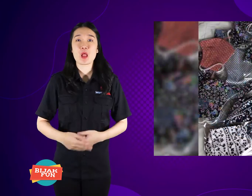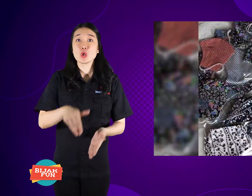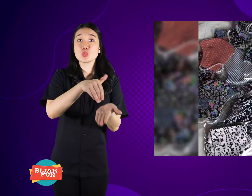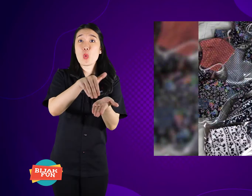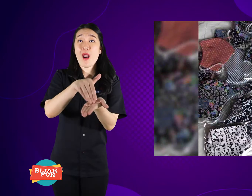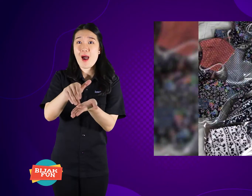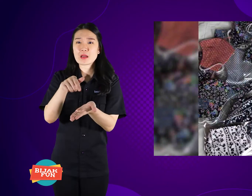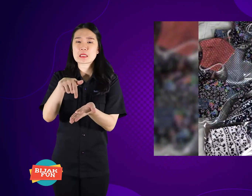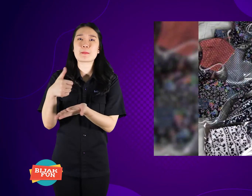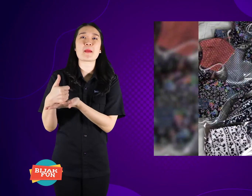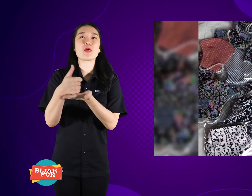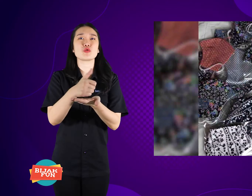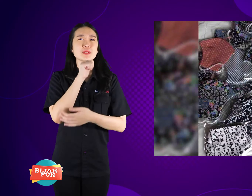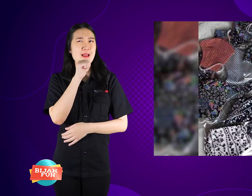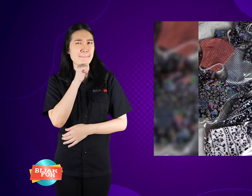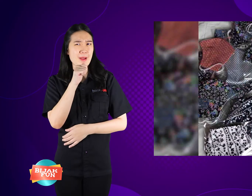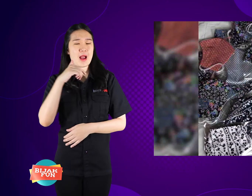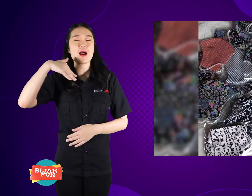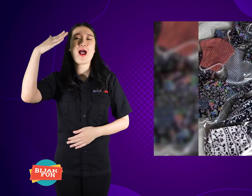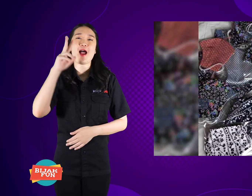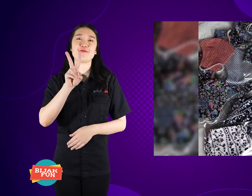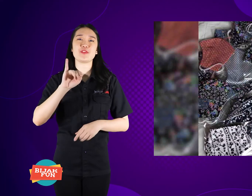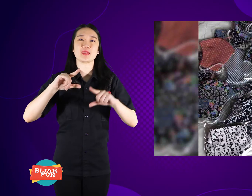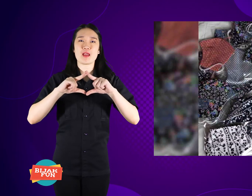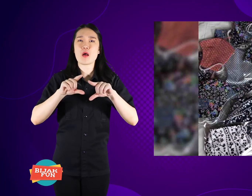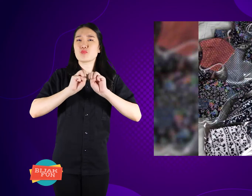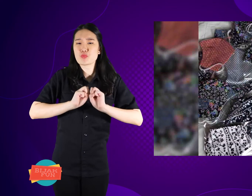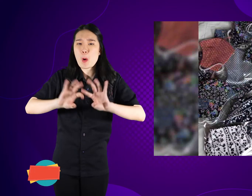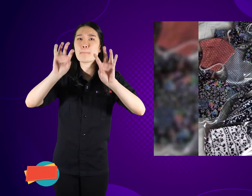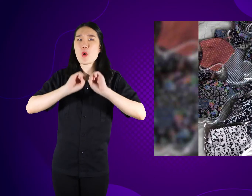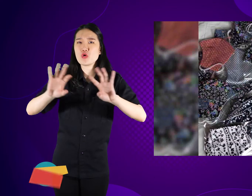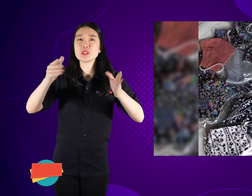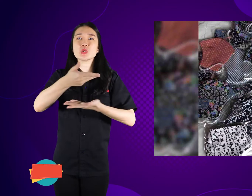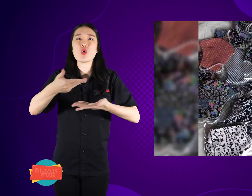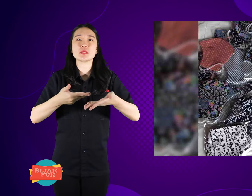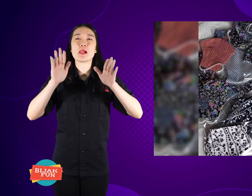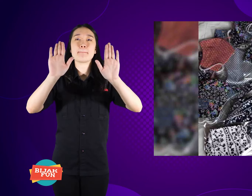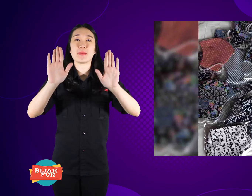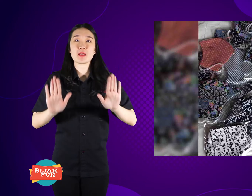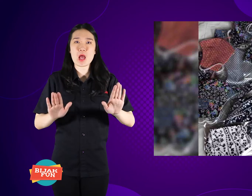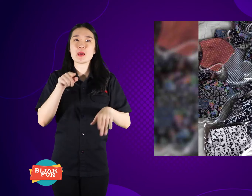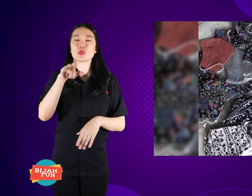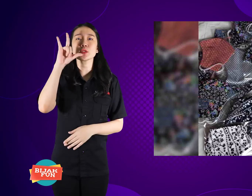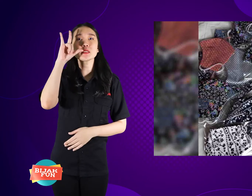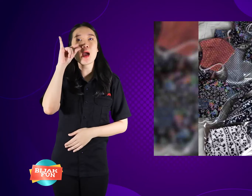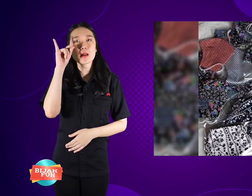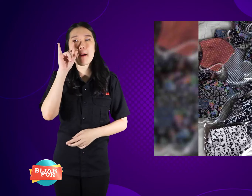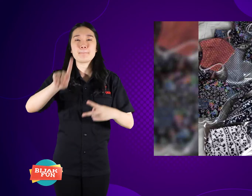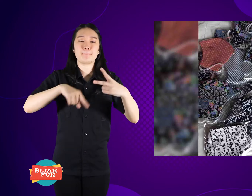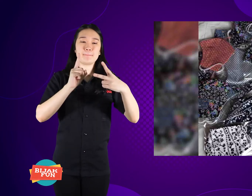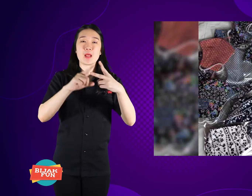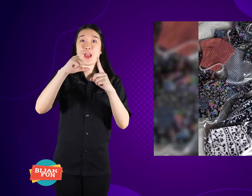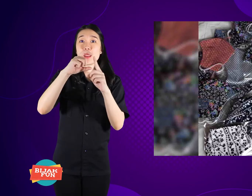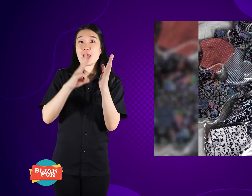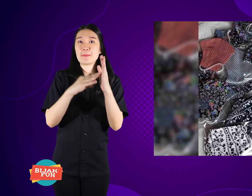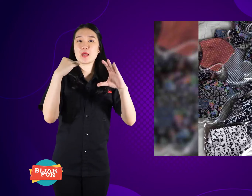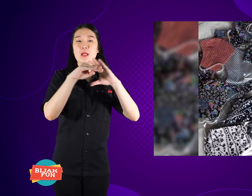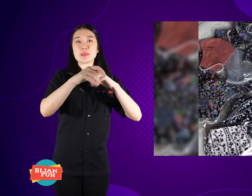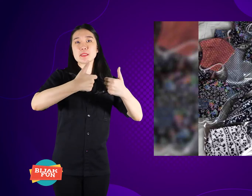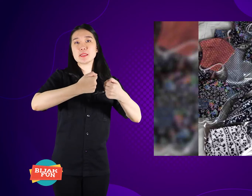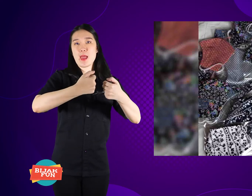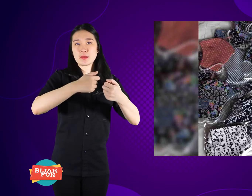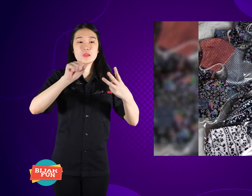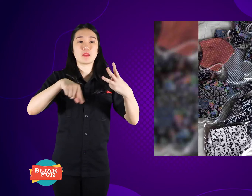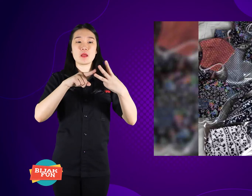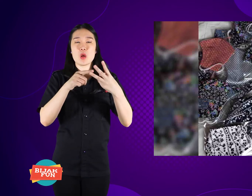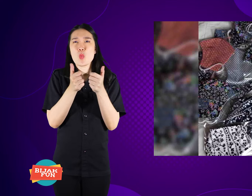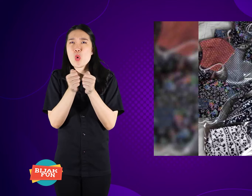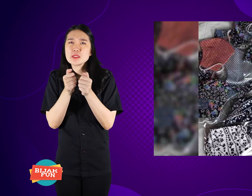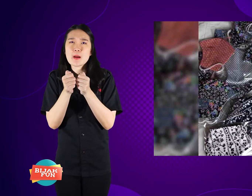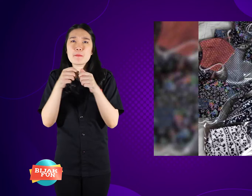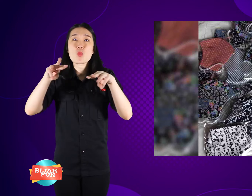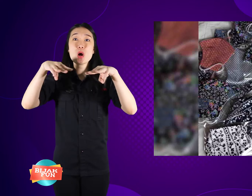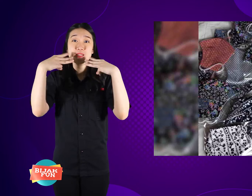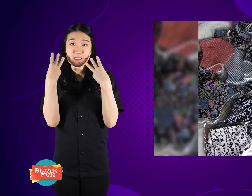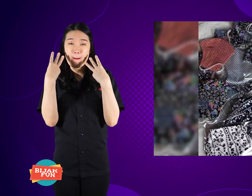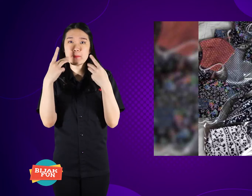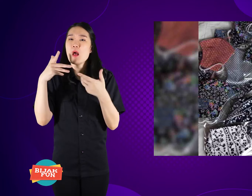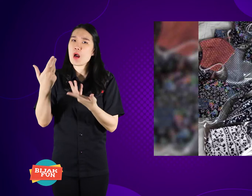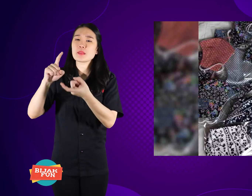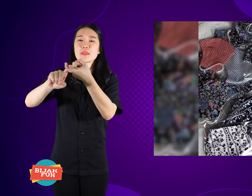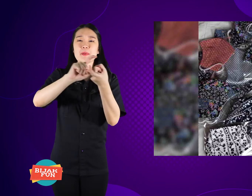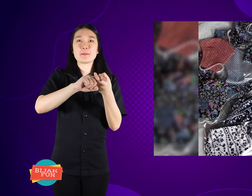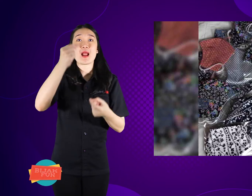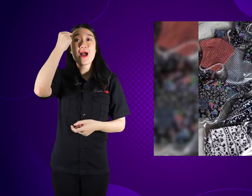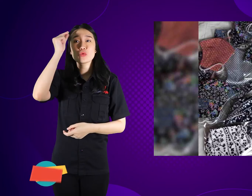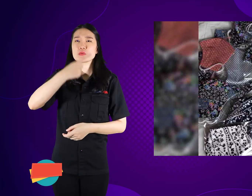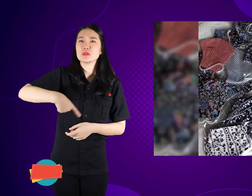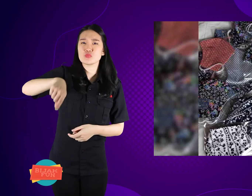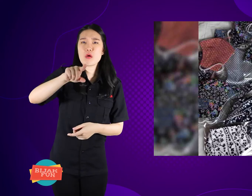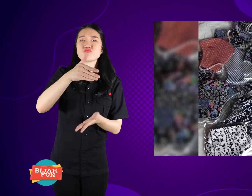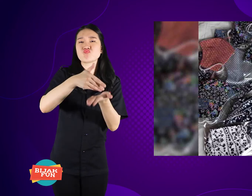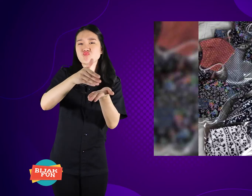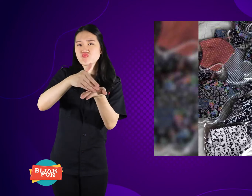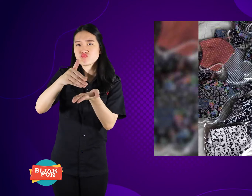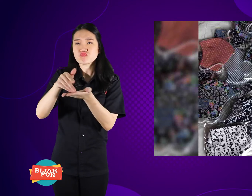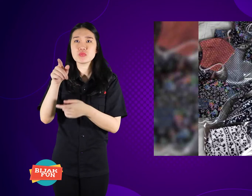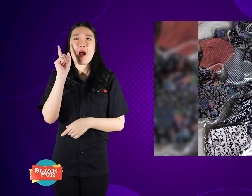Continue to sell also help brother Via promotion social media DM IG, WA and office friends.